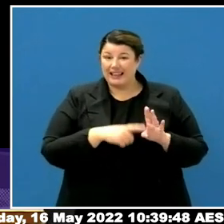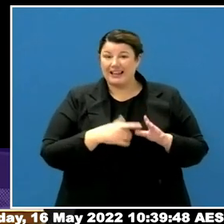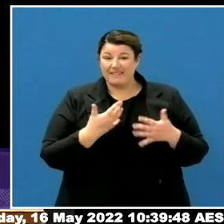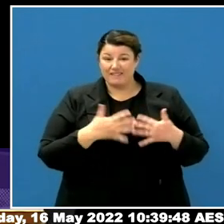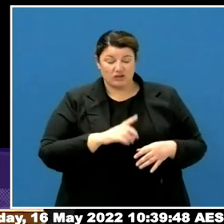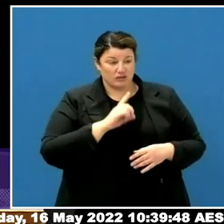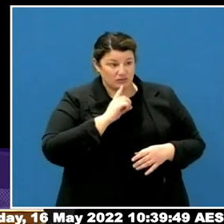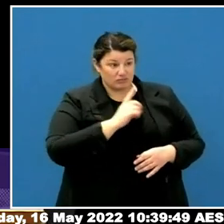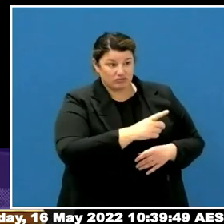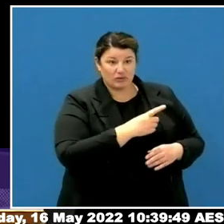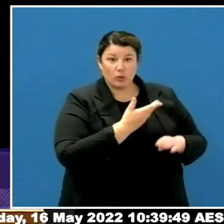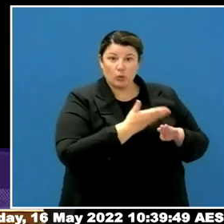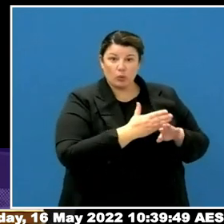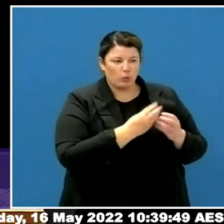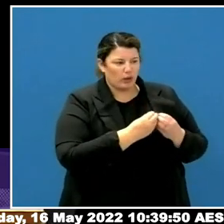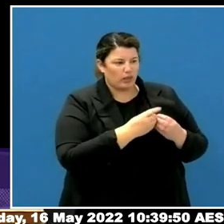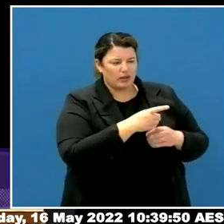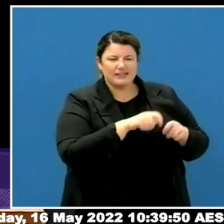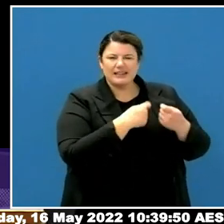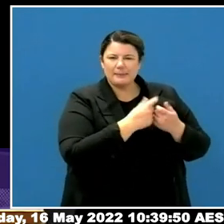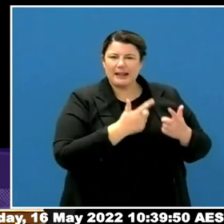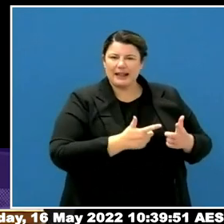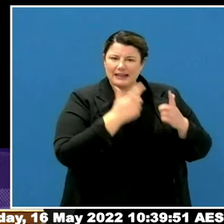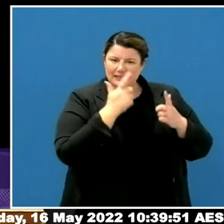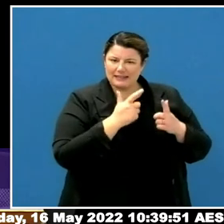Leader about the supports and services being provided to Simon.